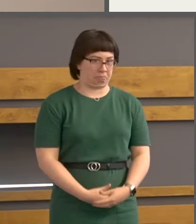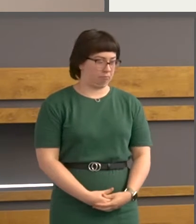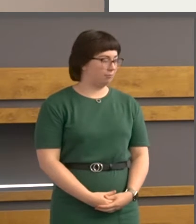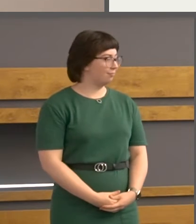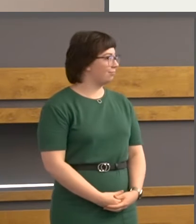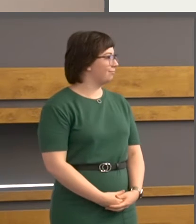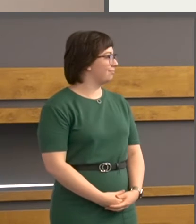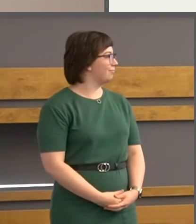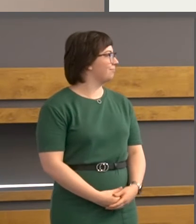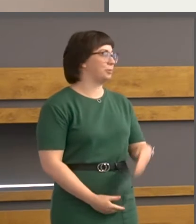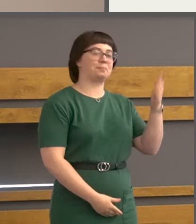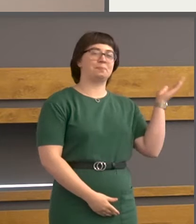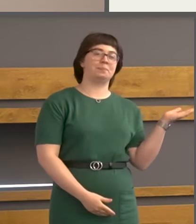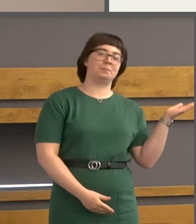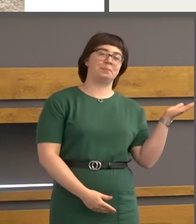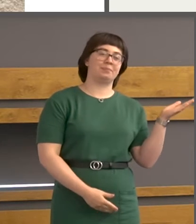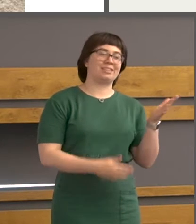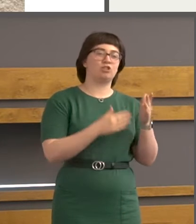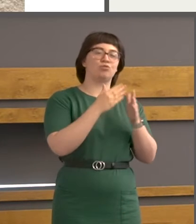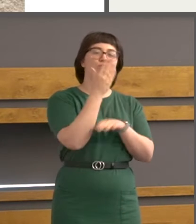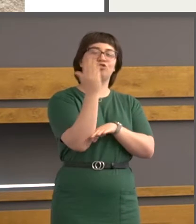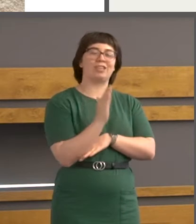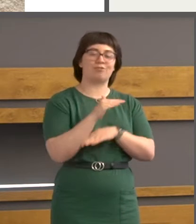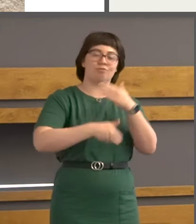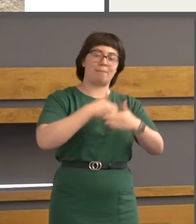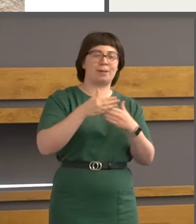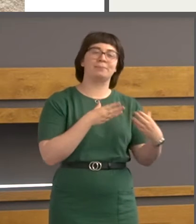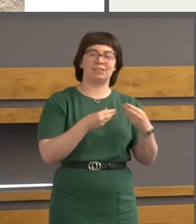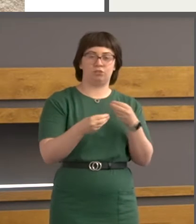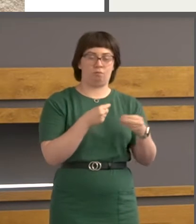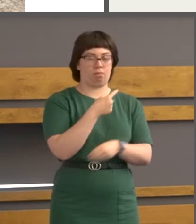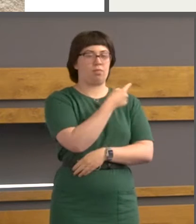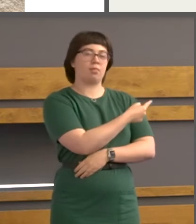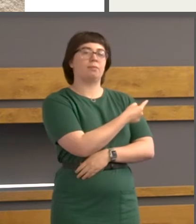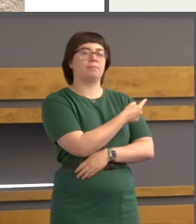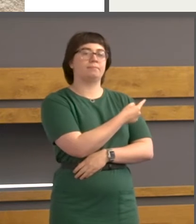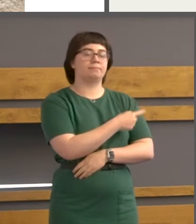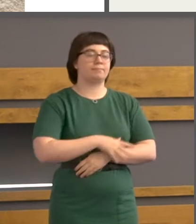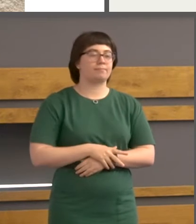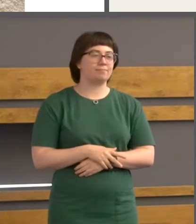Anyways, so this is the tree wrapping material, and then you have to take it